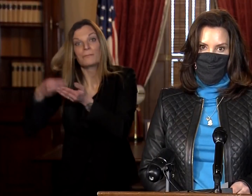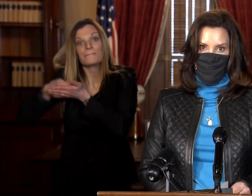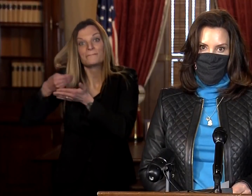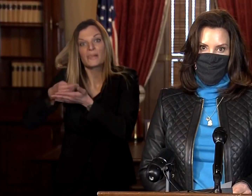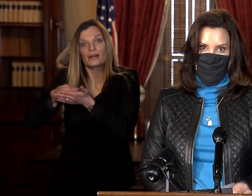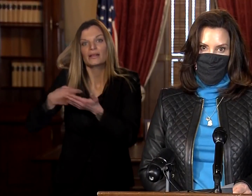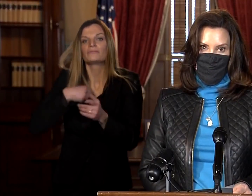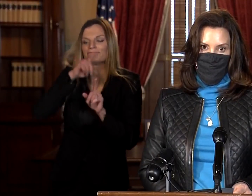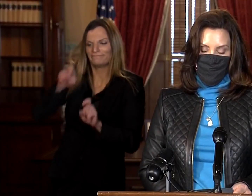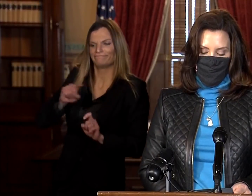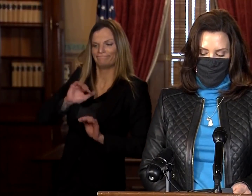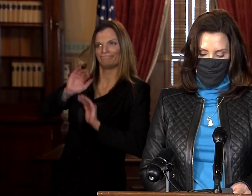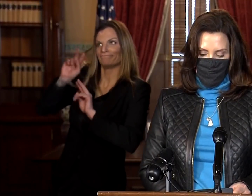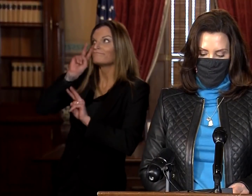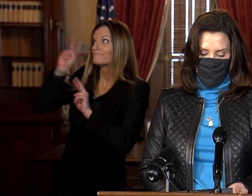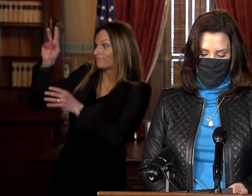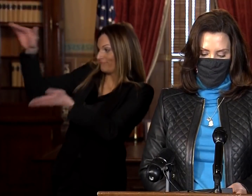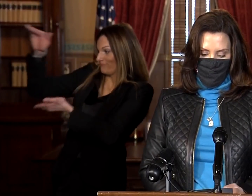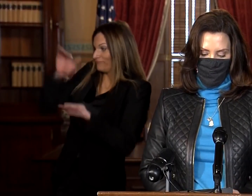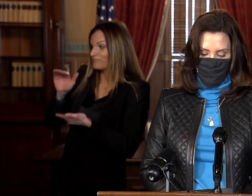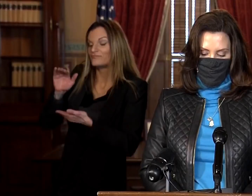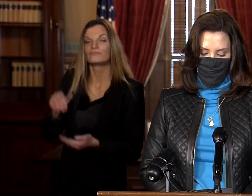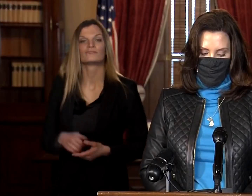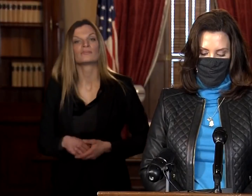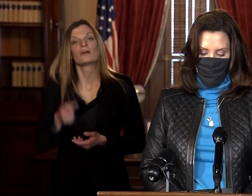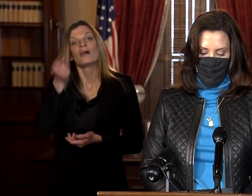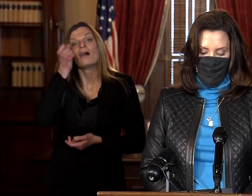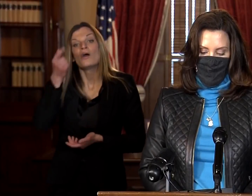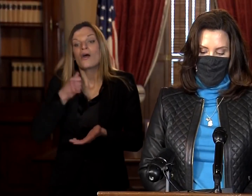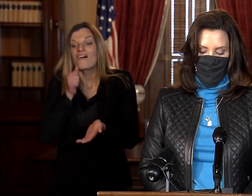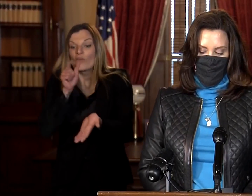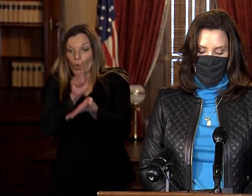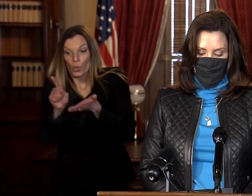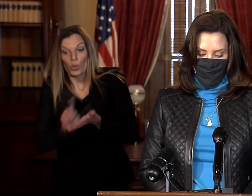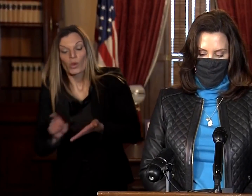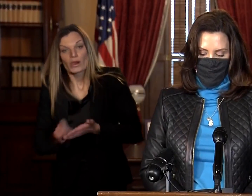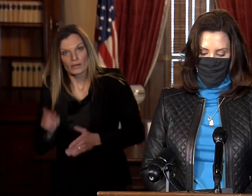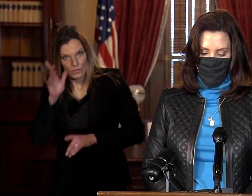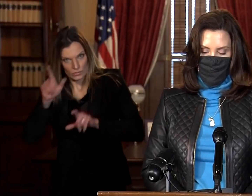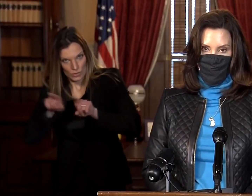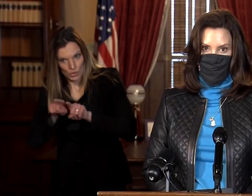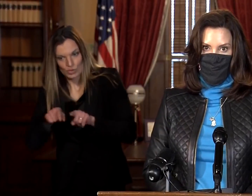currently receiving benefits under the federal U.I. programs. under the federal U.I. programs. The continuation of these The continuation of these benefits with the additional